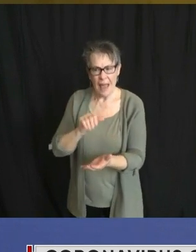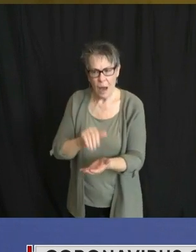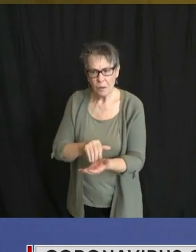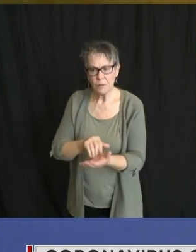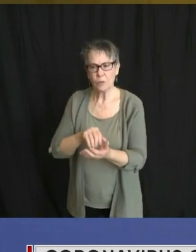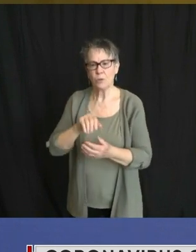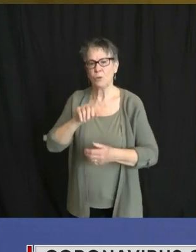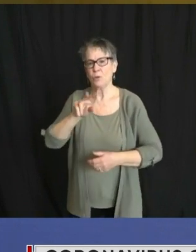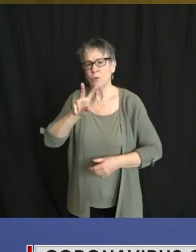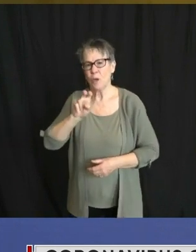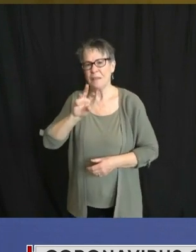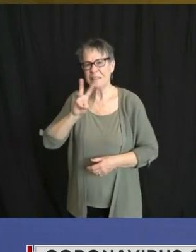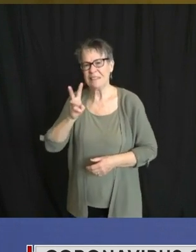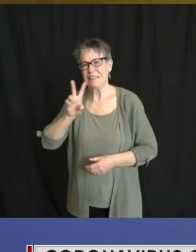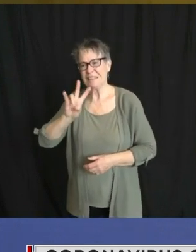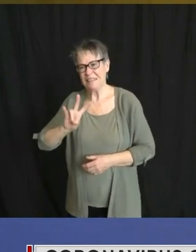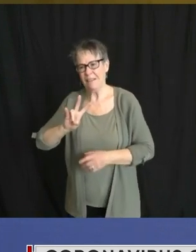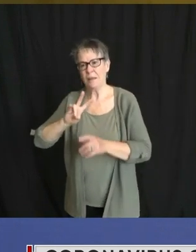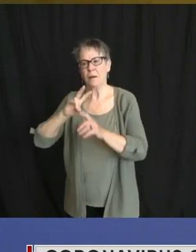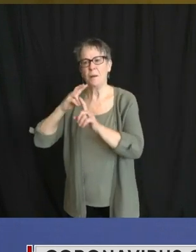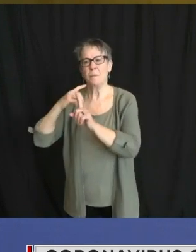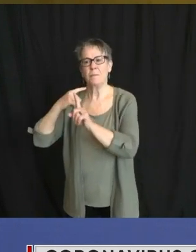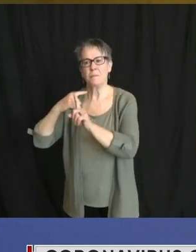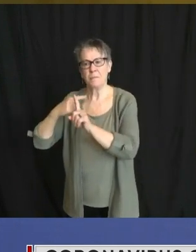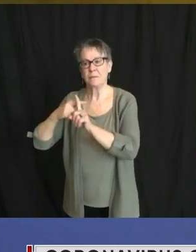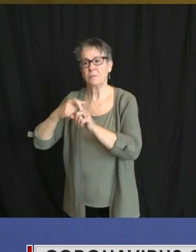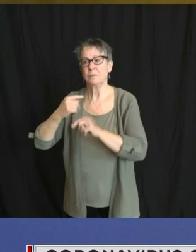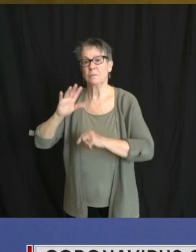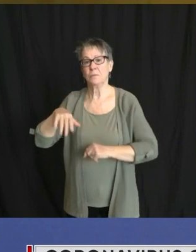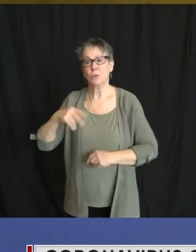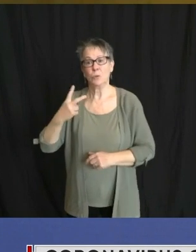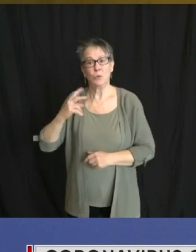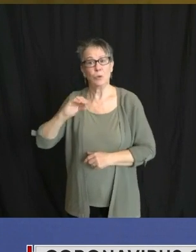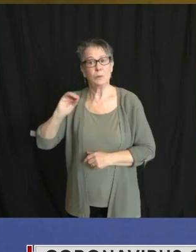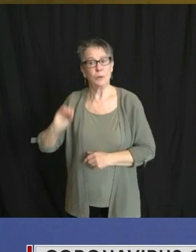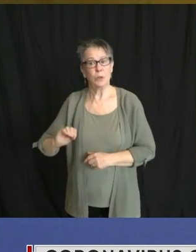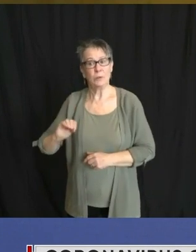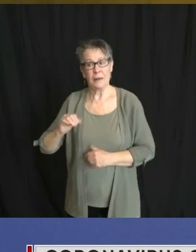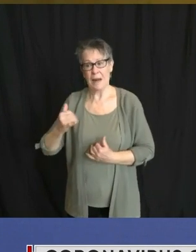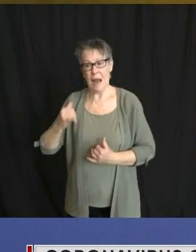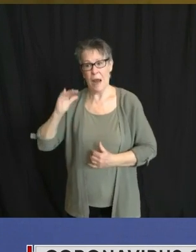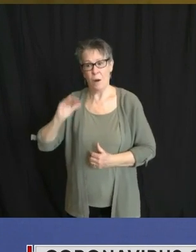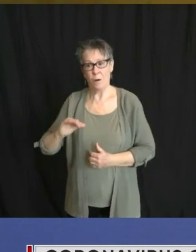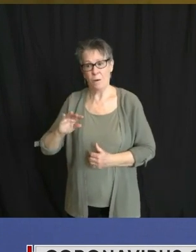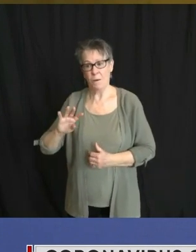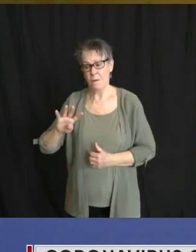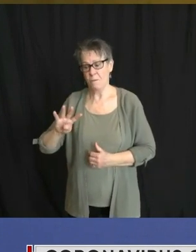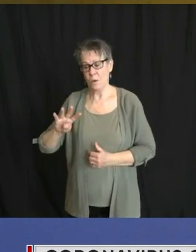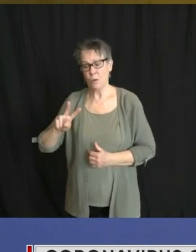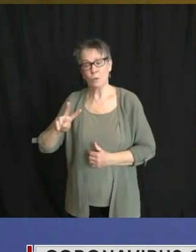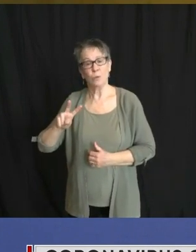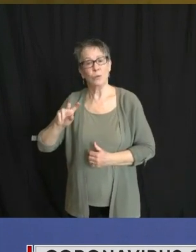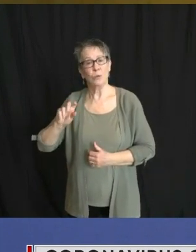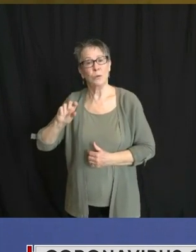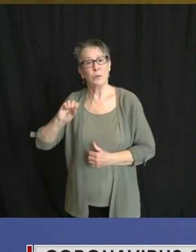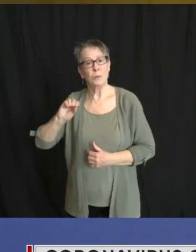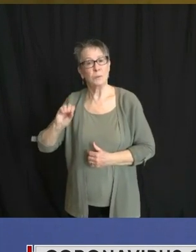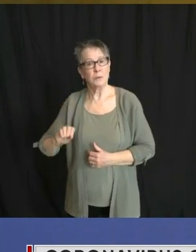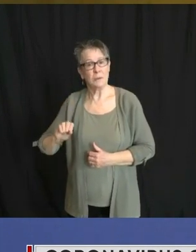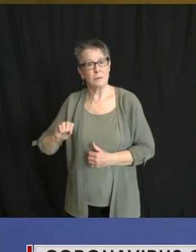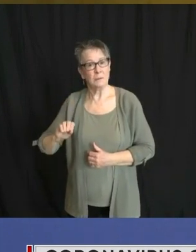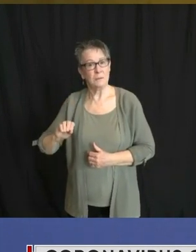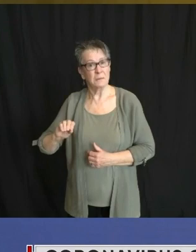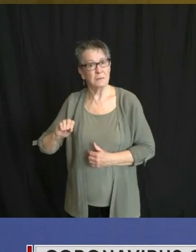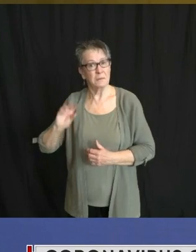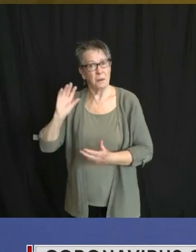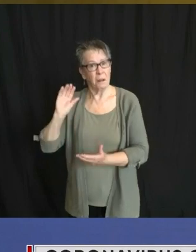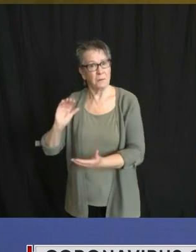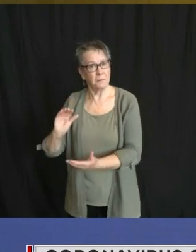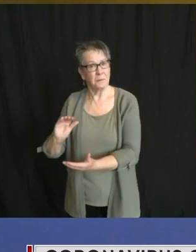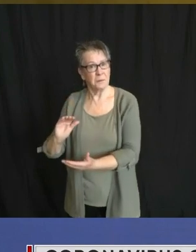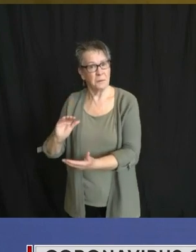99,967 HAVE RETURNED POSITIVE